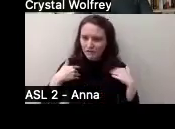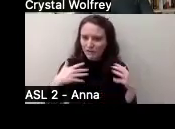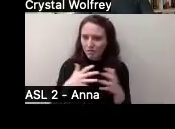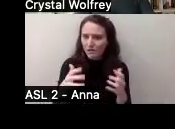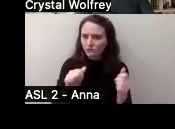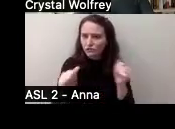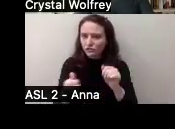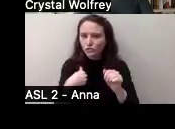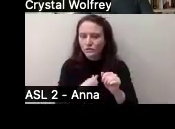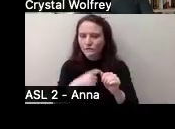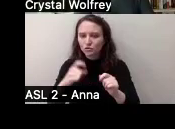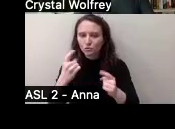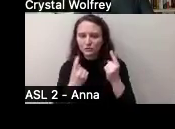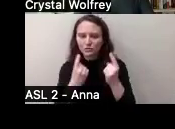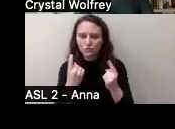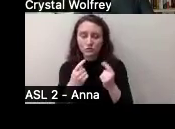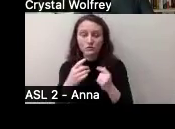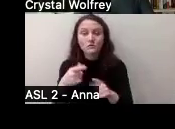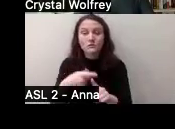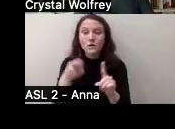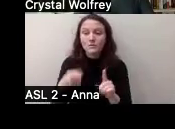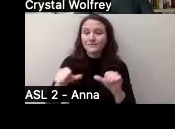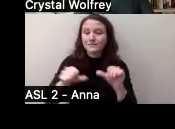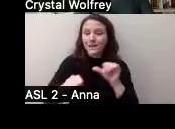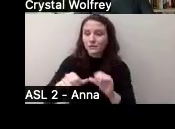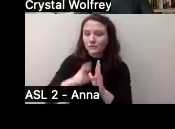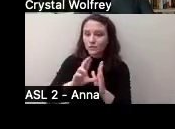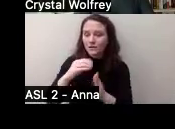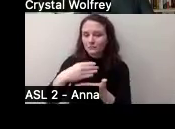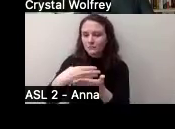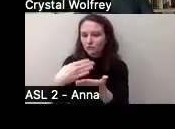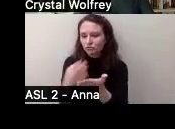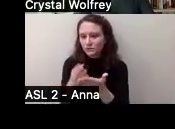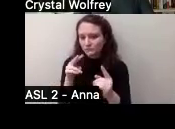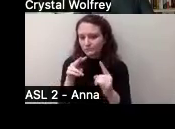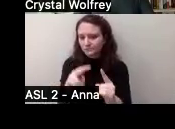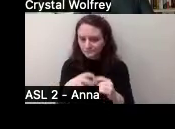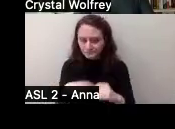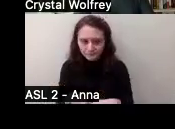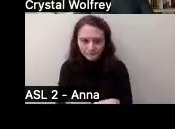and from a scientific review and budgetary standpoint. So the investigator would have to go back,